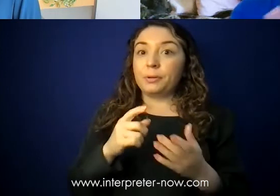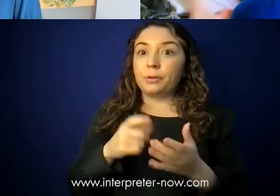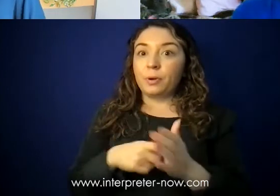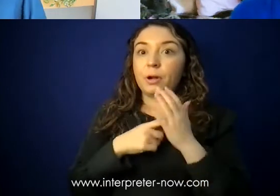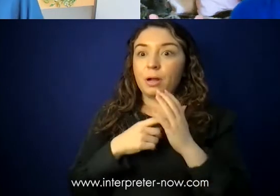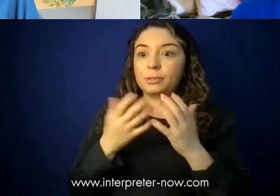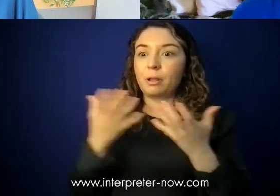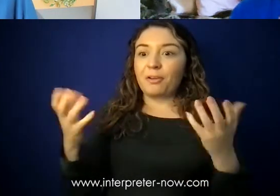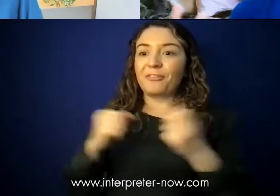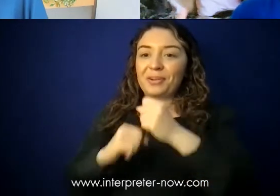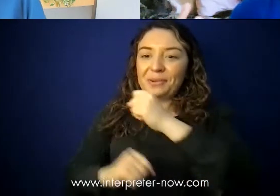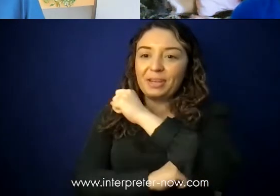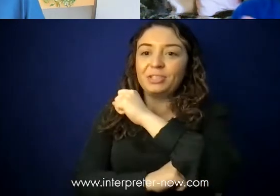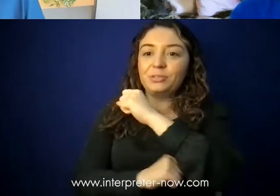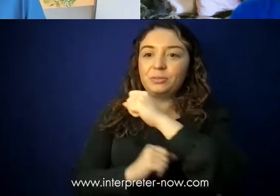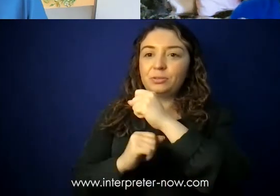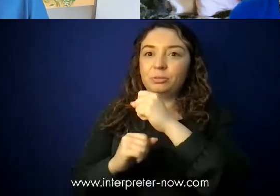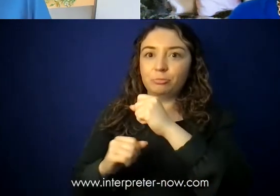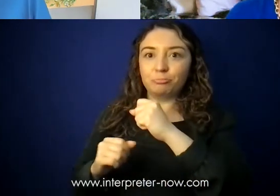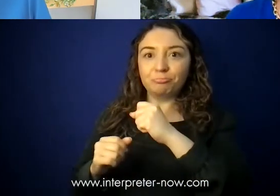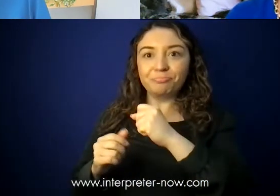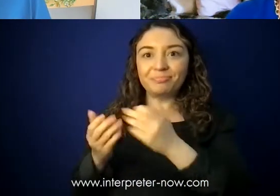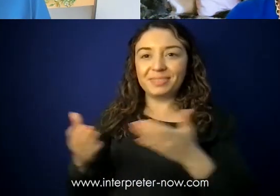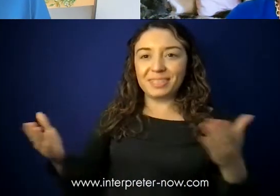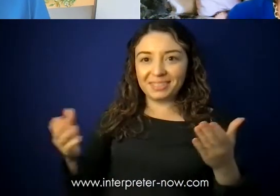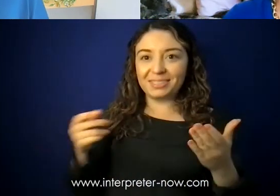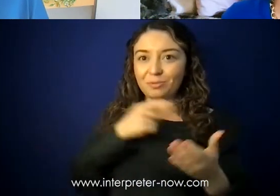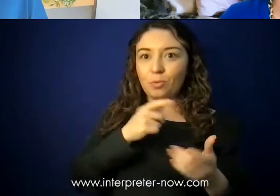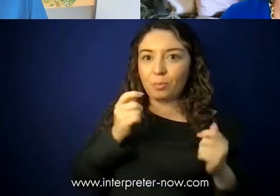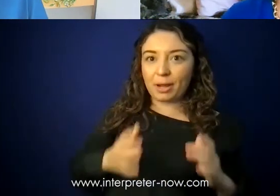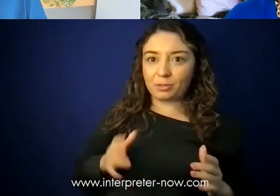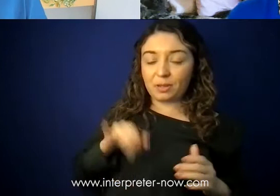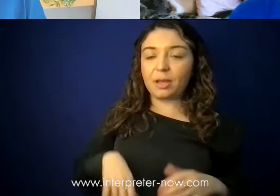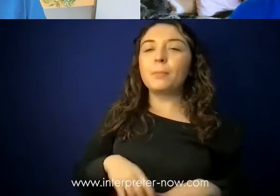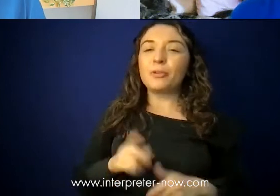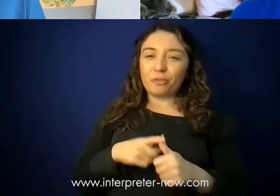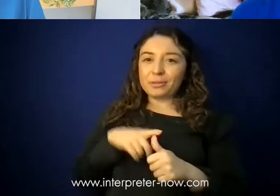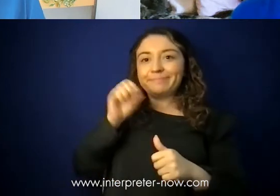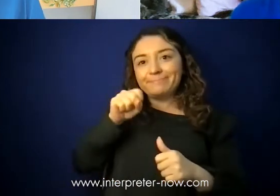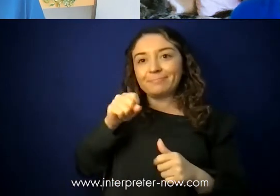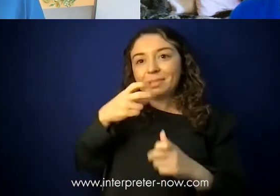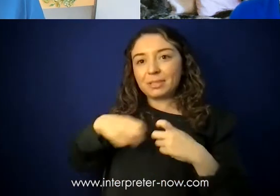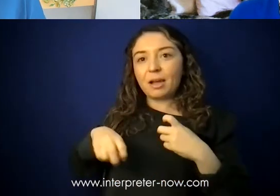But really, again, another topic like empathy, tough for people to lean in on and lean into,